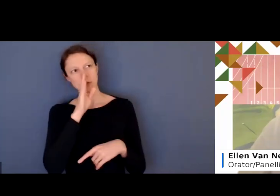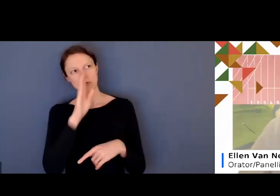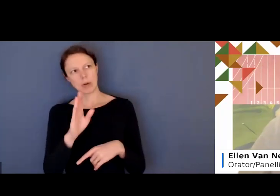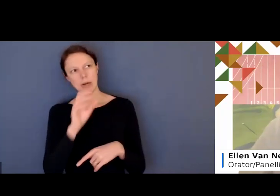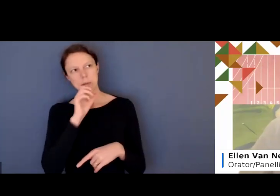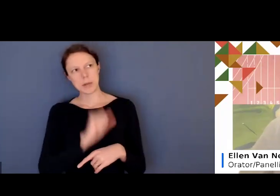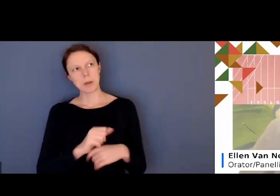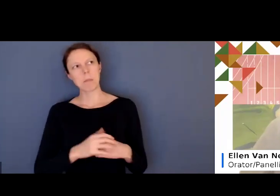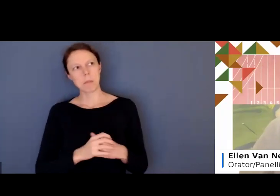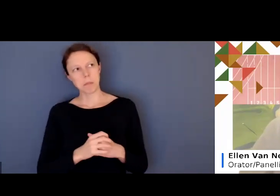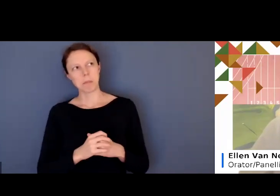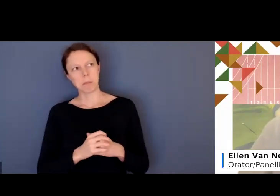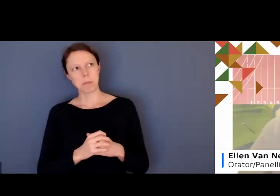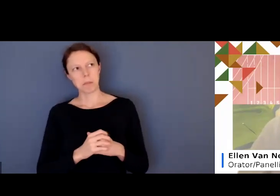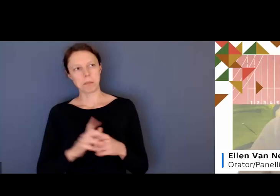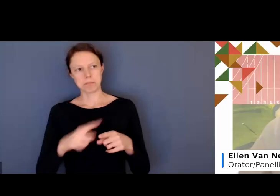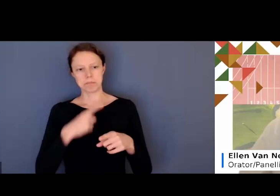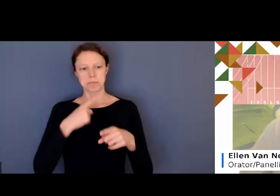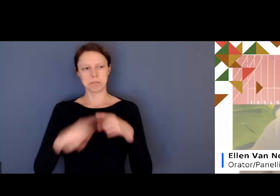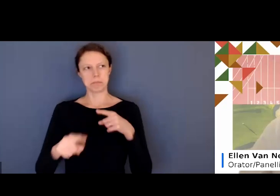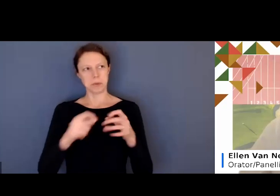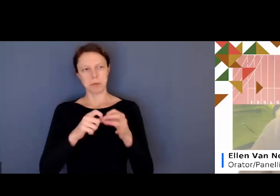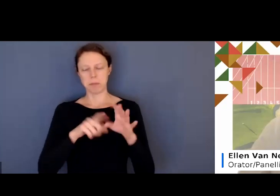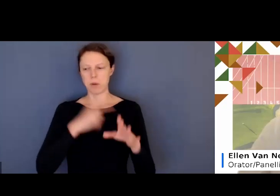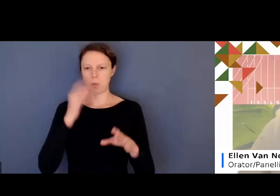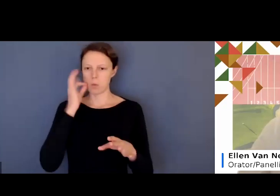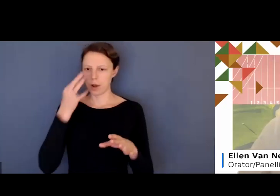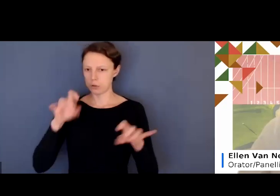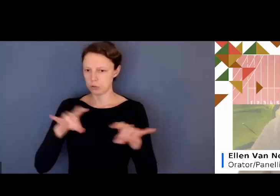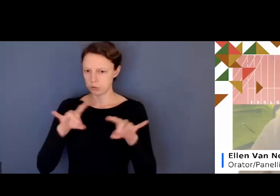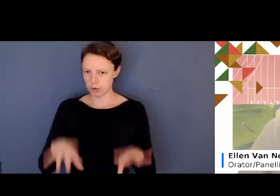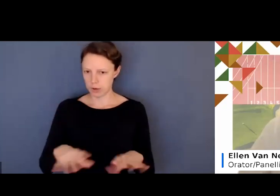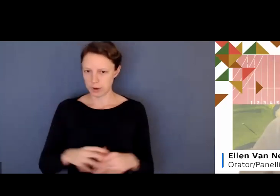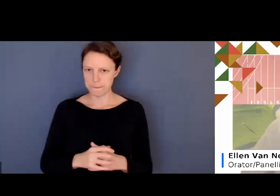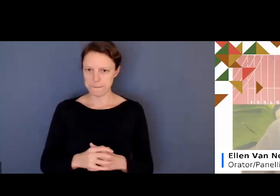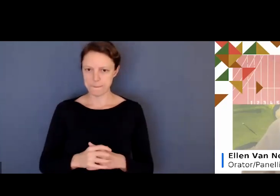endorsed by white Australia. But we are all authors,